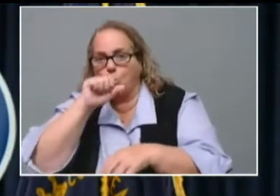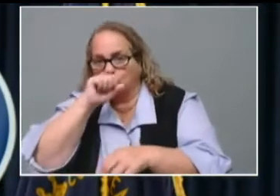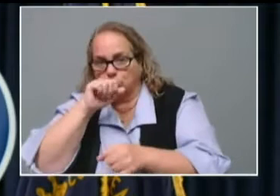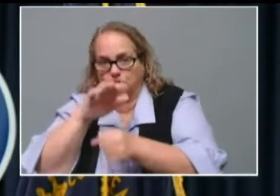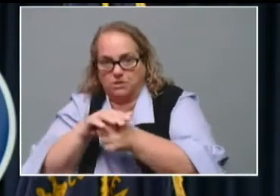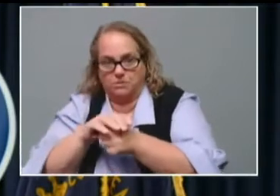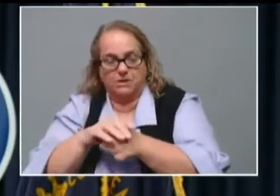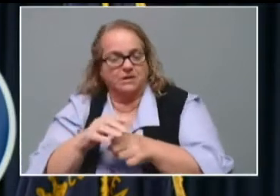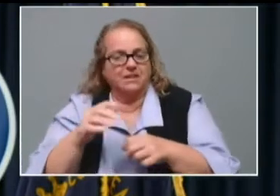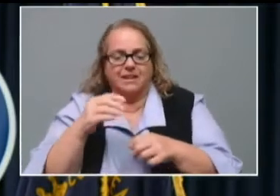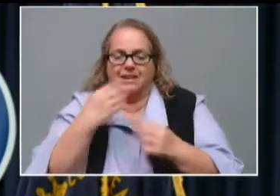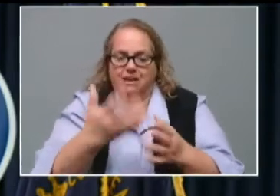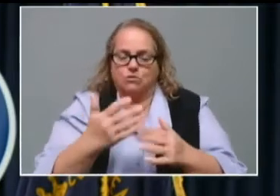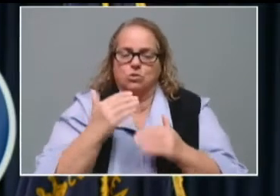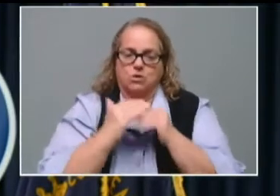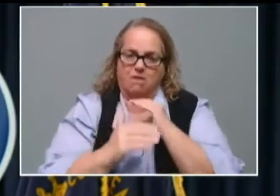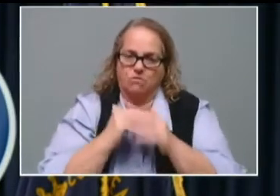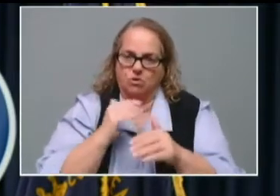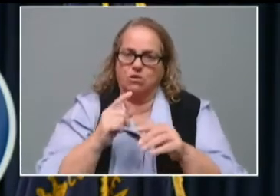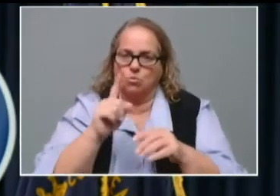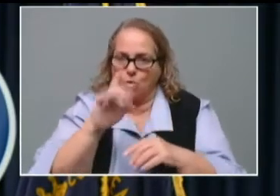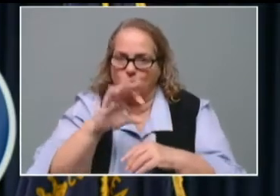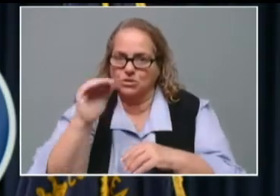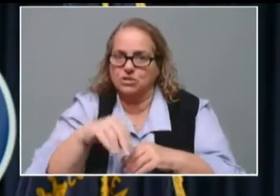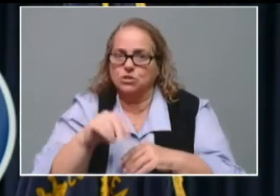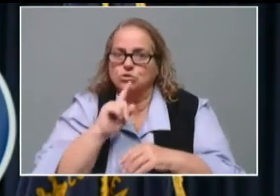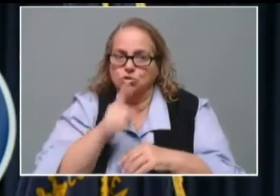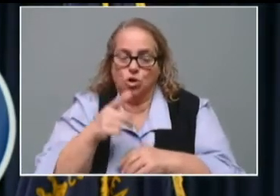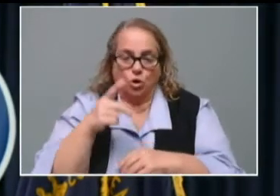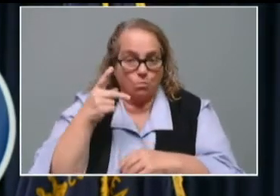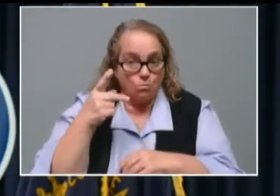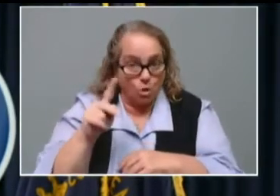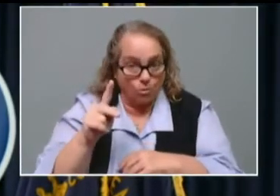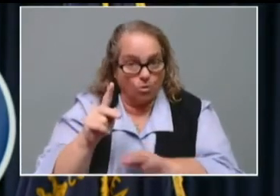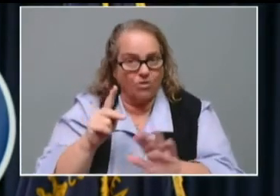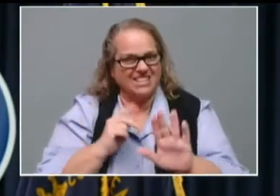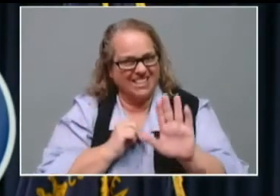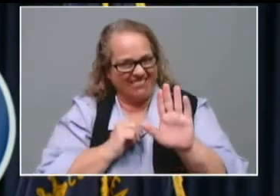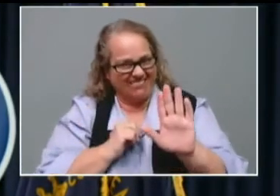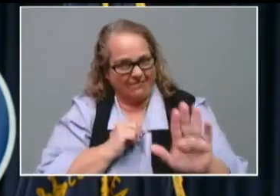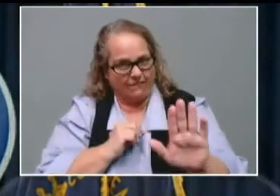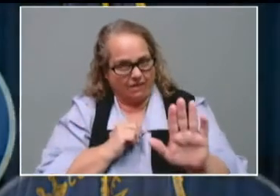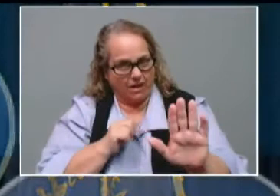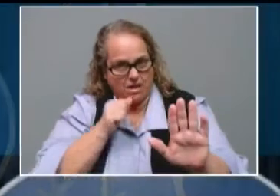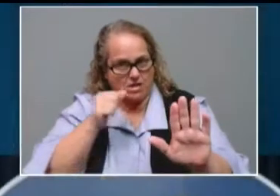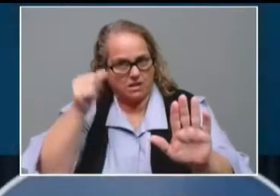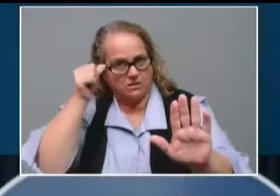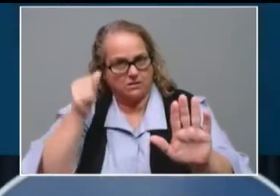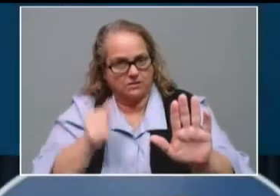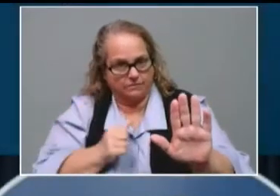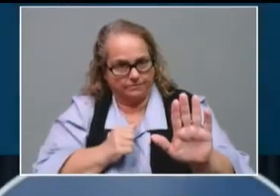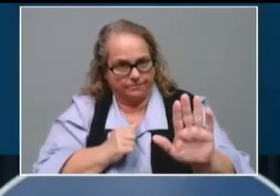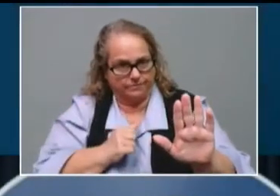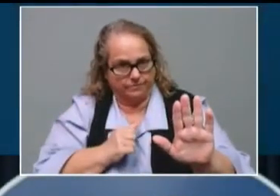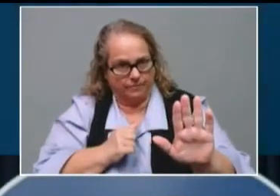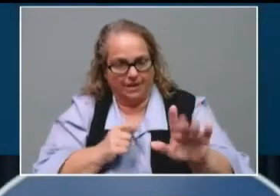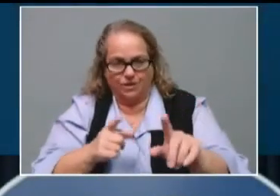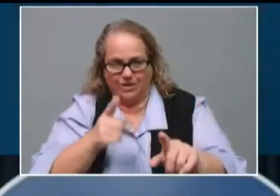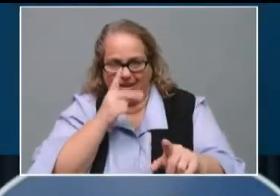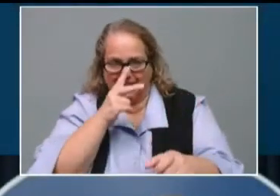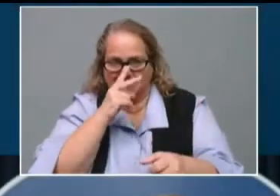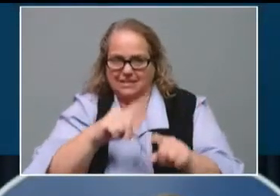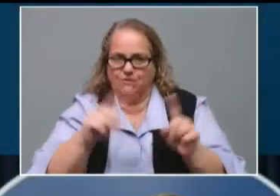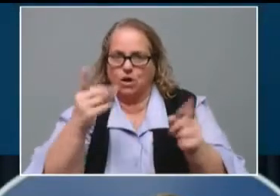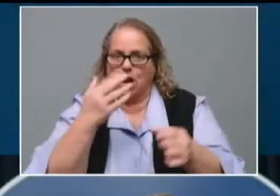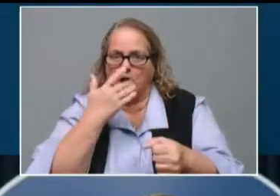sure the purple is for adults, Right? They are packaging the one for 5-11